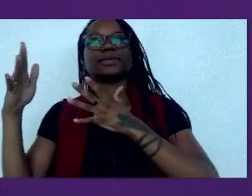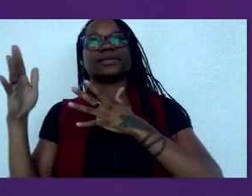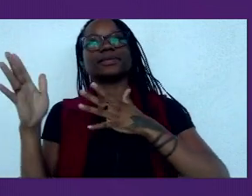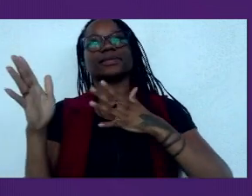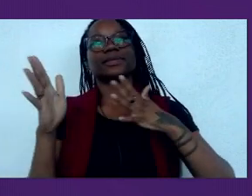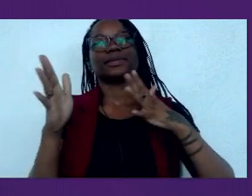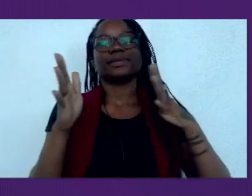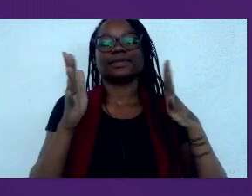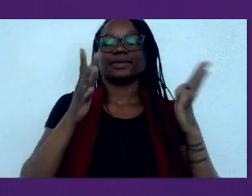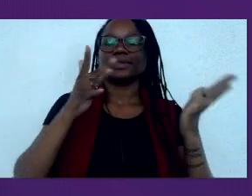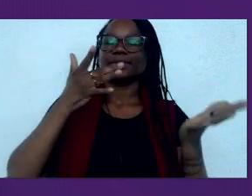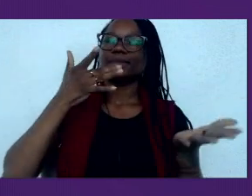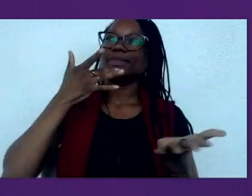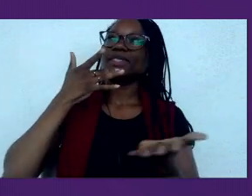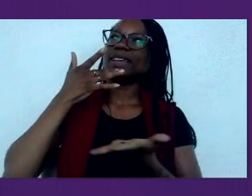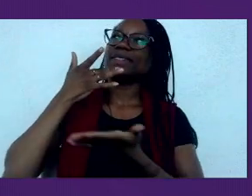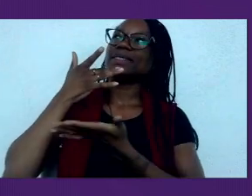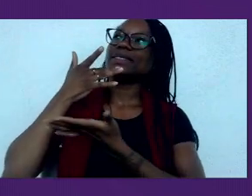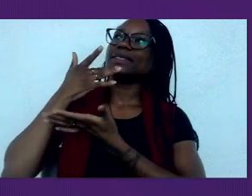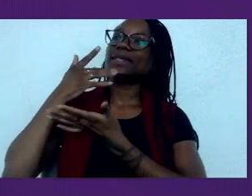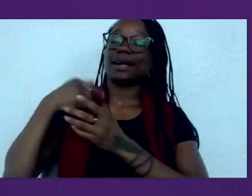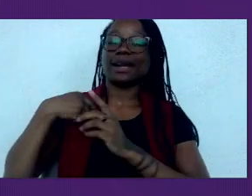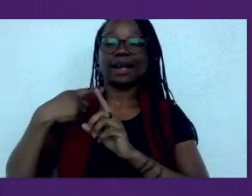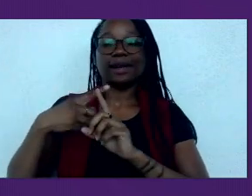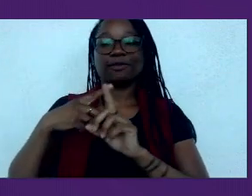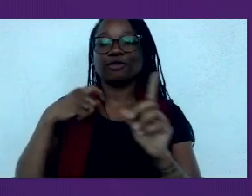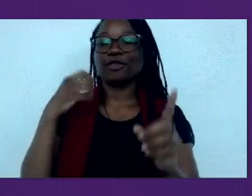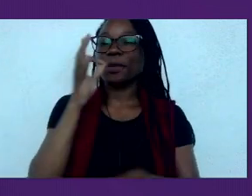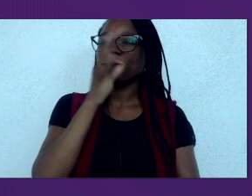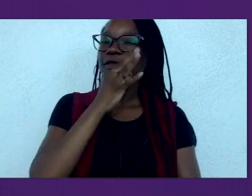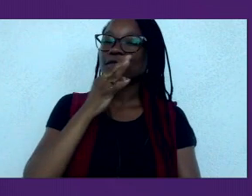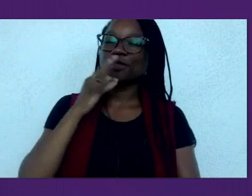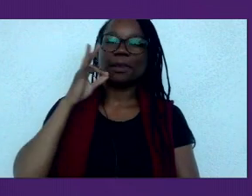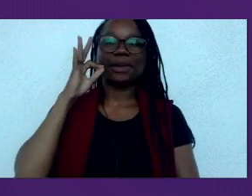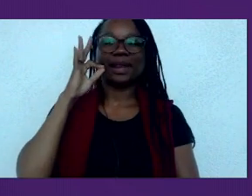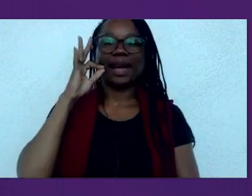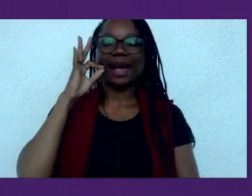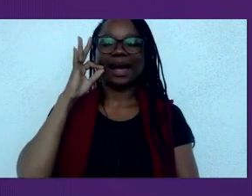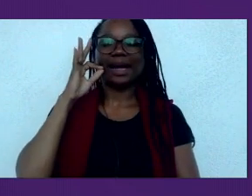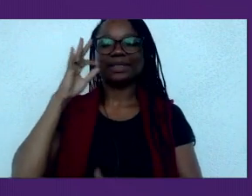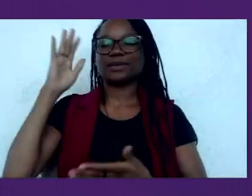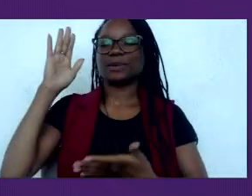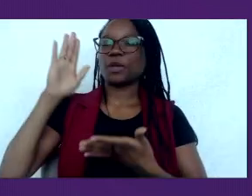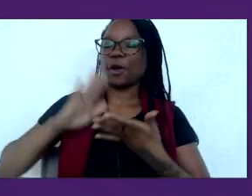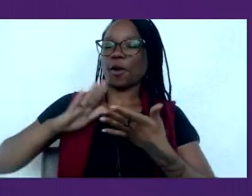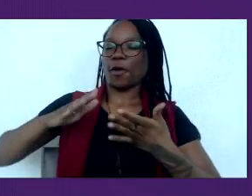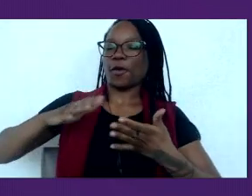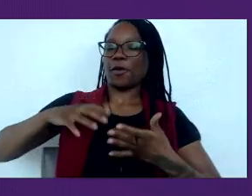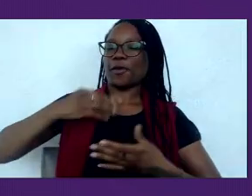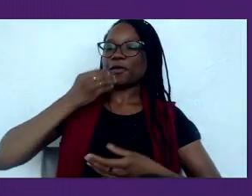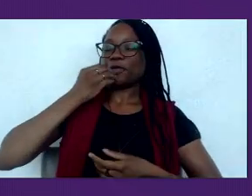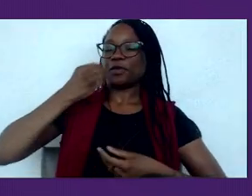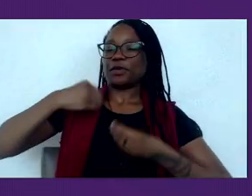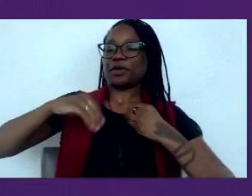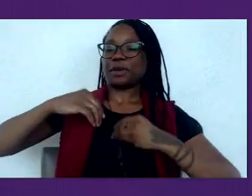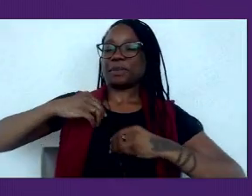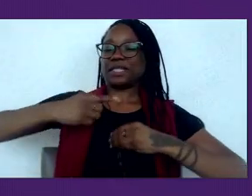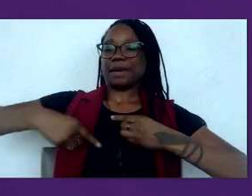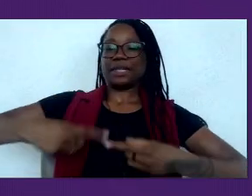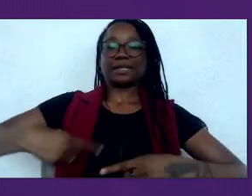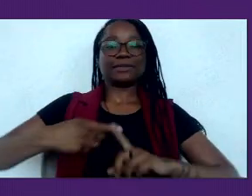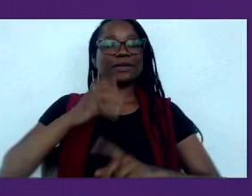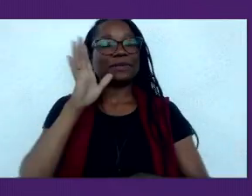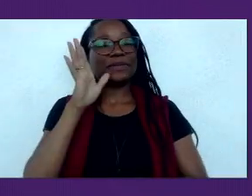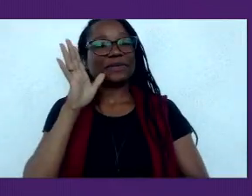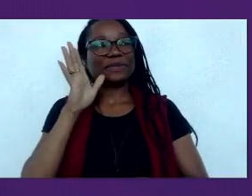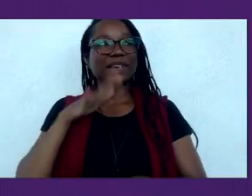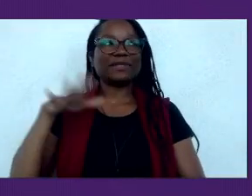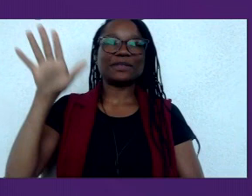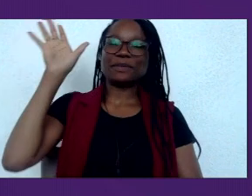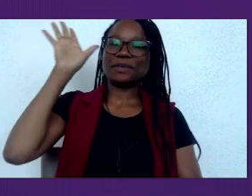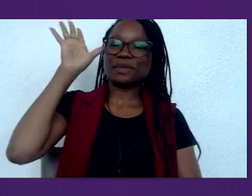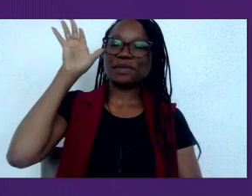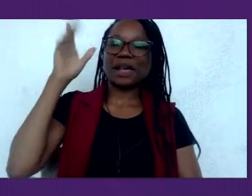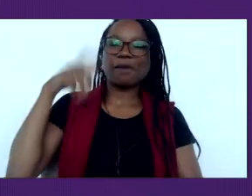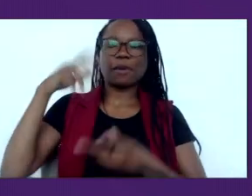I'm from Ramadan and low metabolism, from Mama and Papa. I am from miscommunication and anger issues